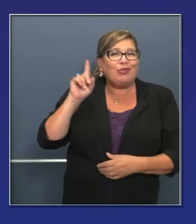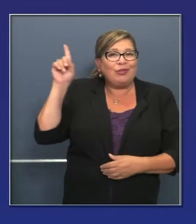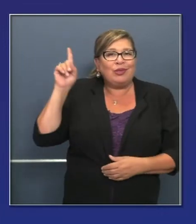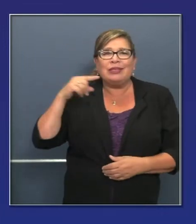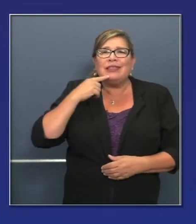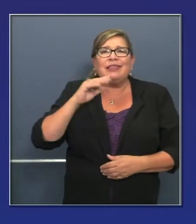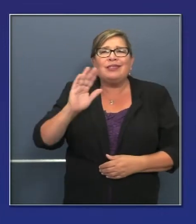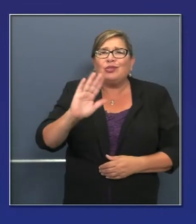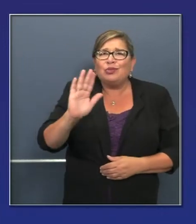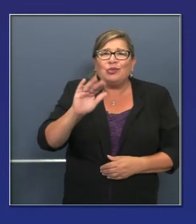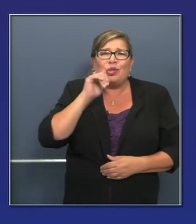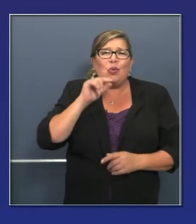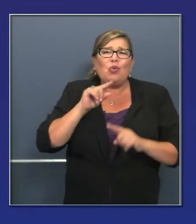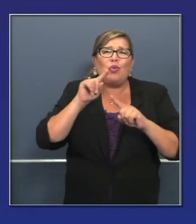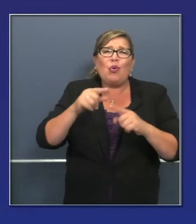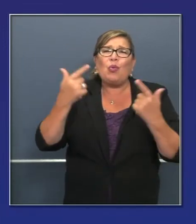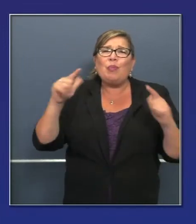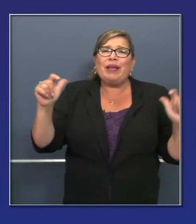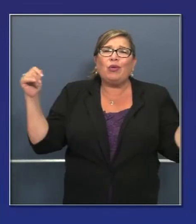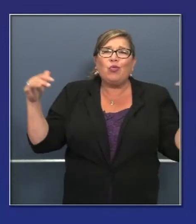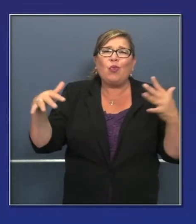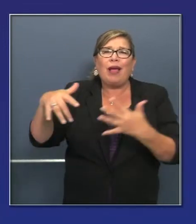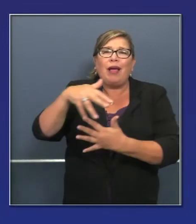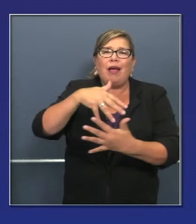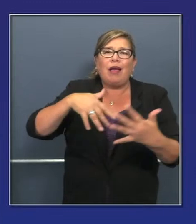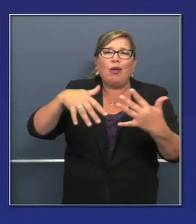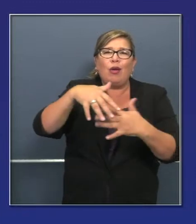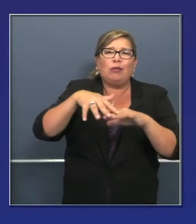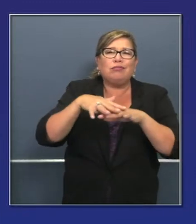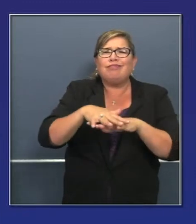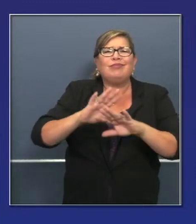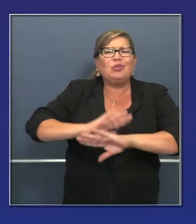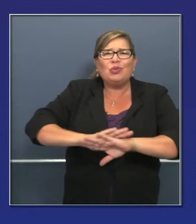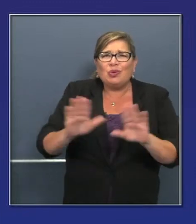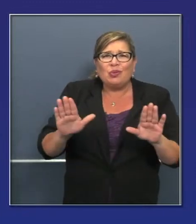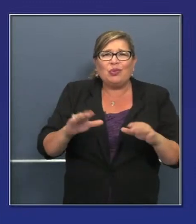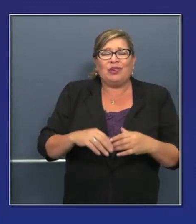go into big crowds don't go into big cross if you want to slow the spread of the virus if you